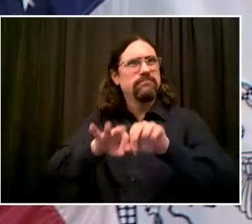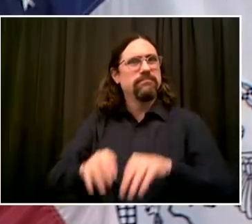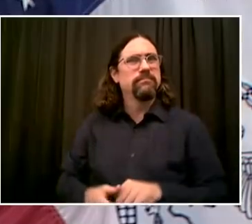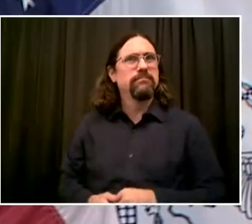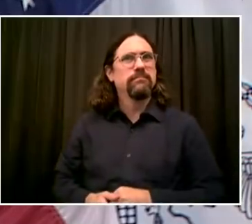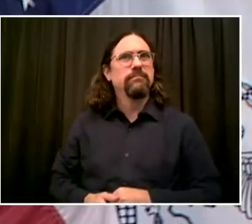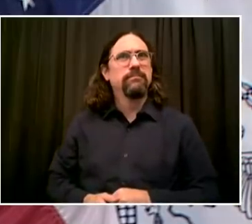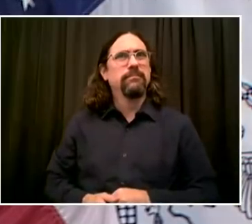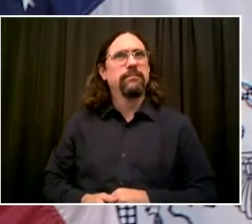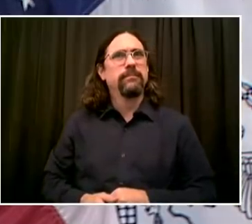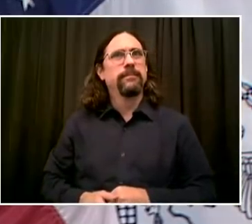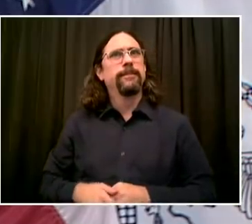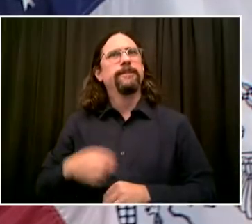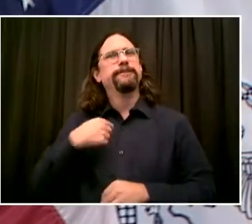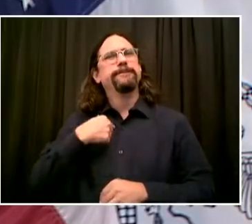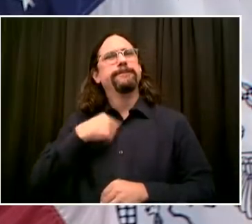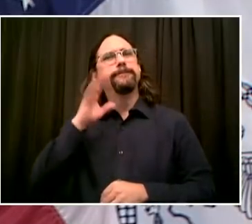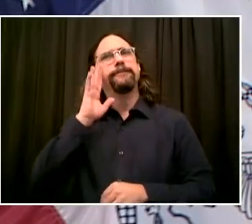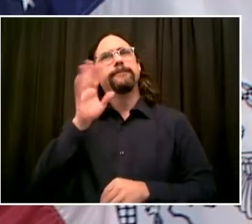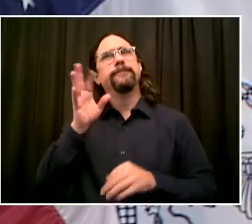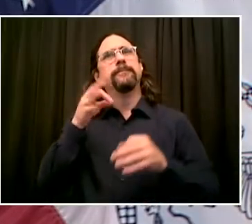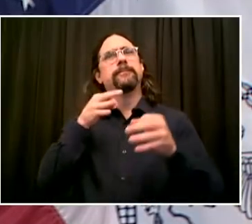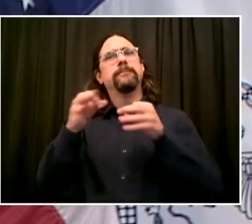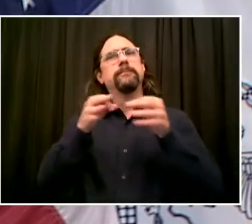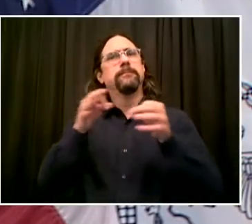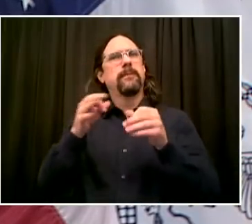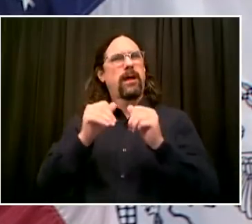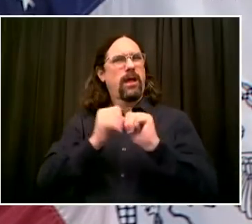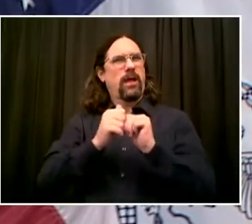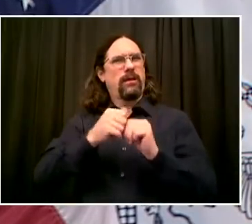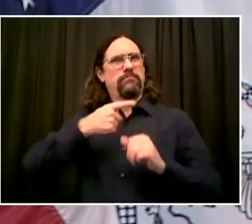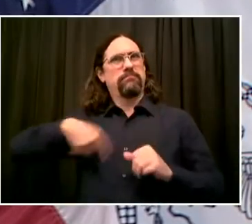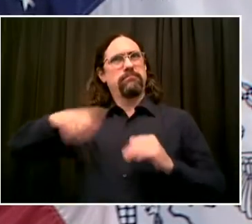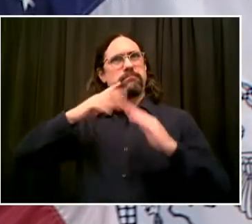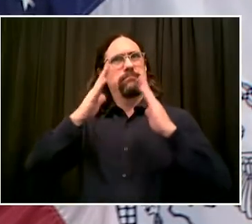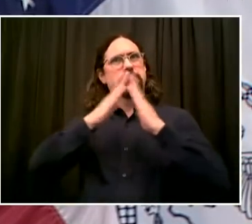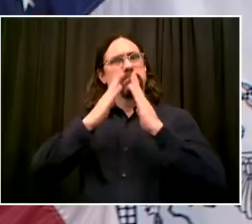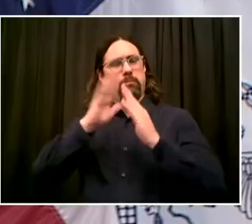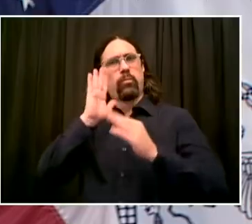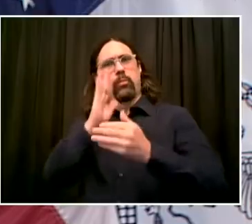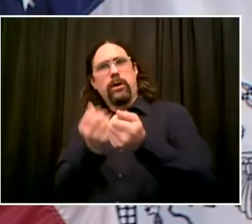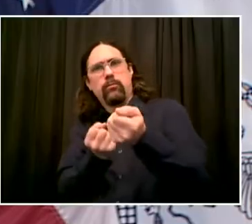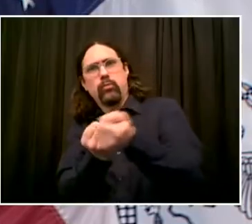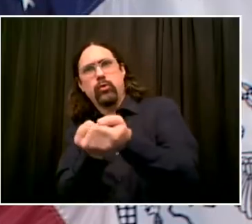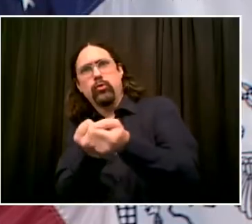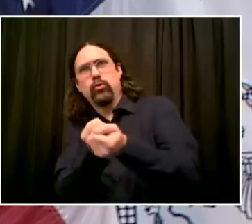WITH TO DO IT THE RIGHT WAY. WE NEED TO TALK ABOUT HOW WE CAN FURTHER SUPPORT